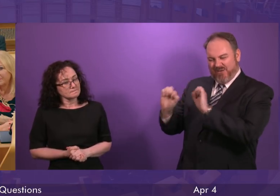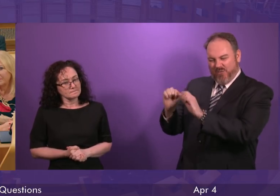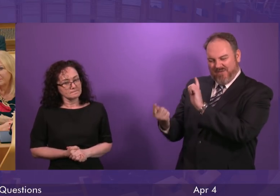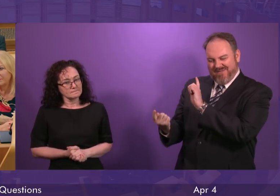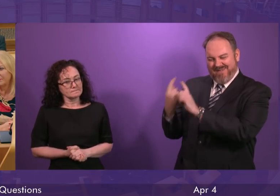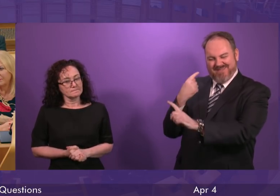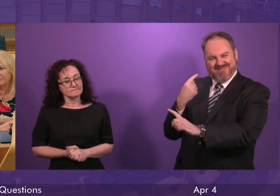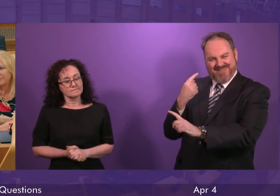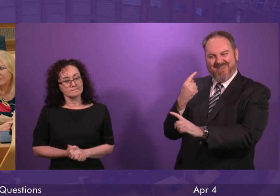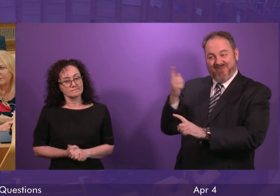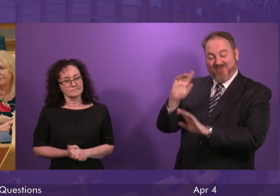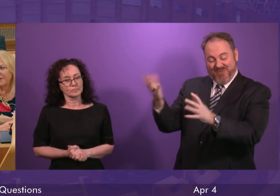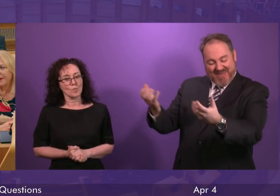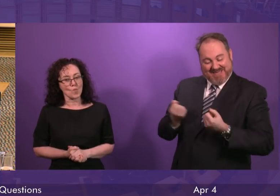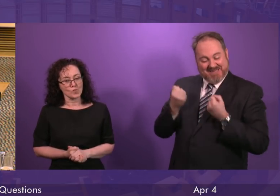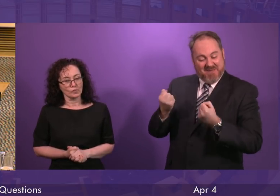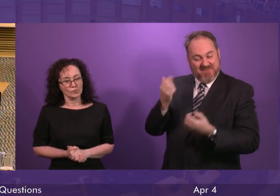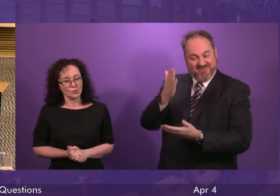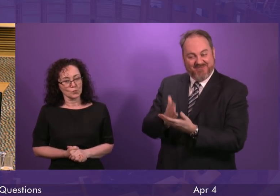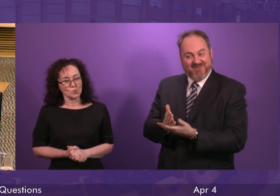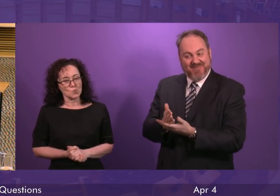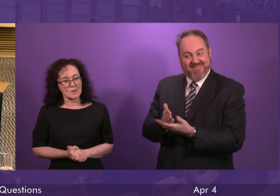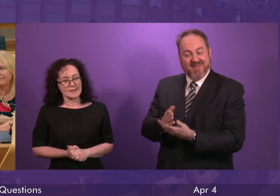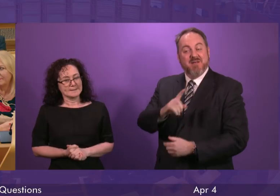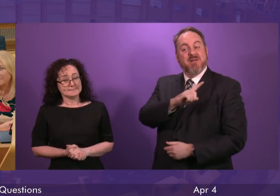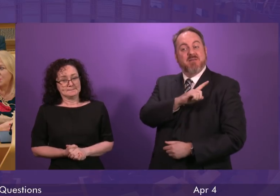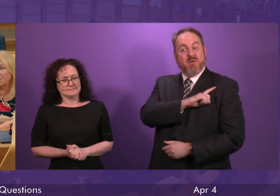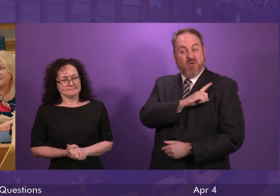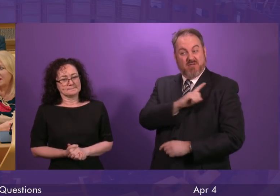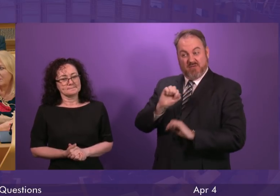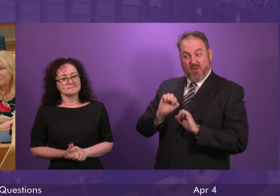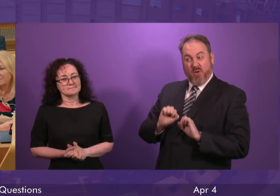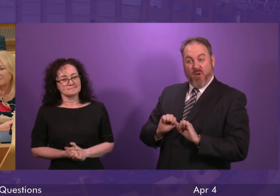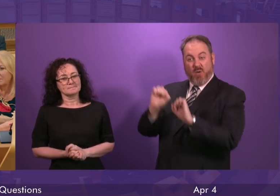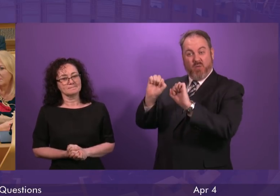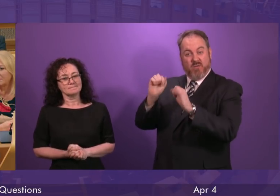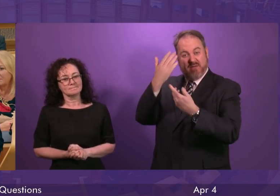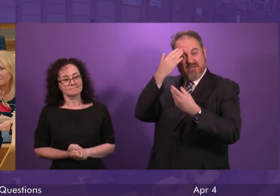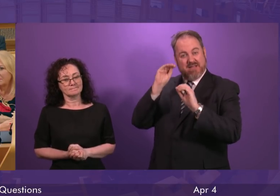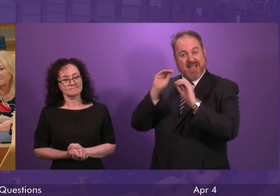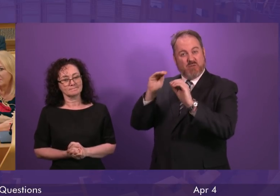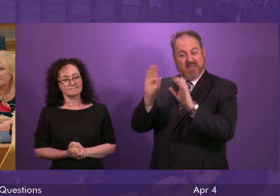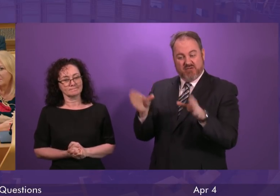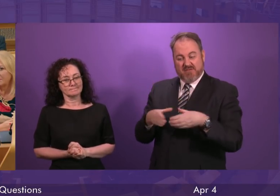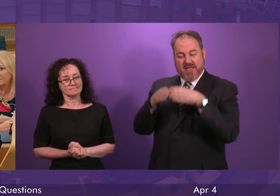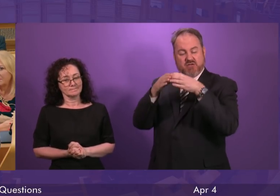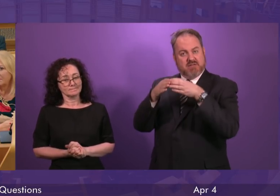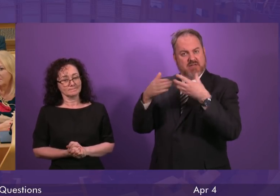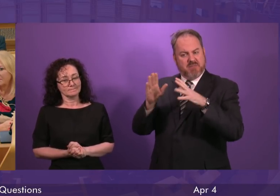that she is in denial. When representatives from her own main education agency were asked